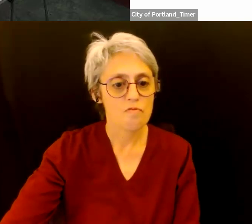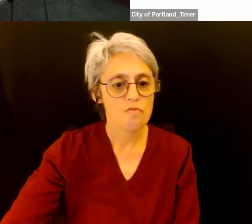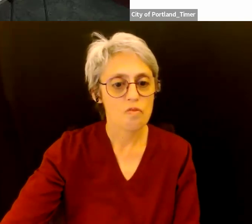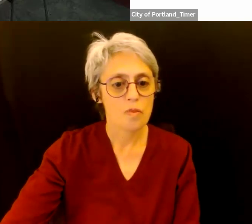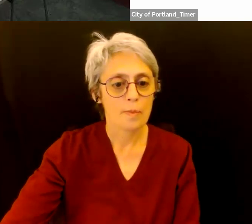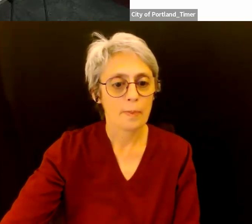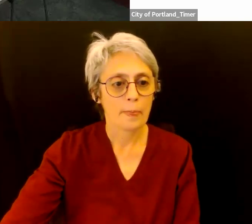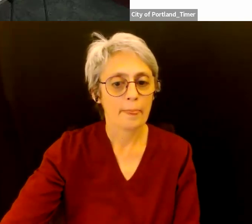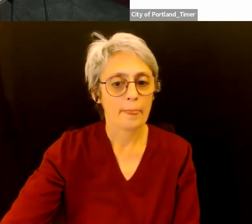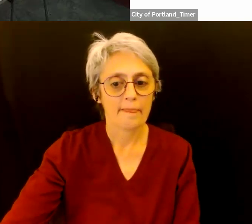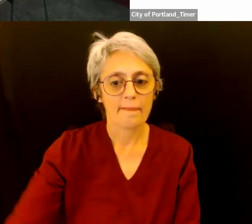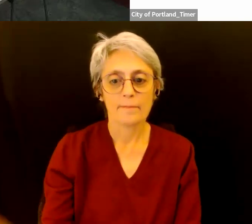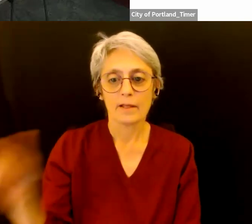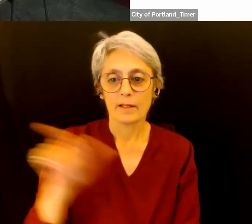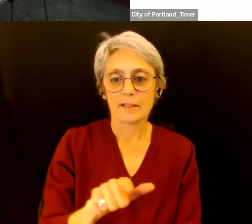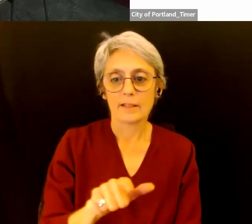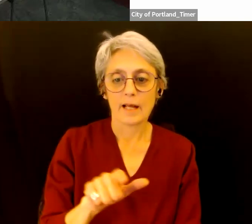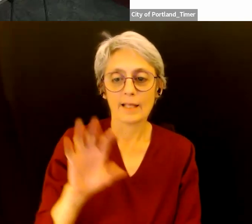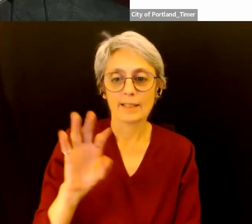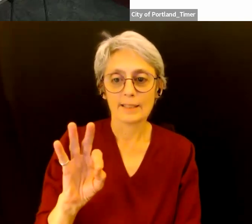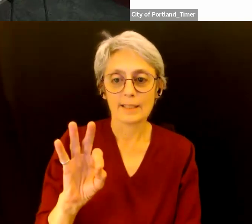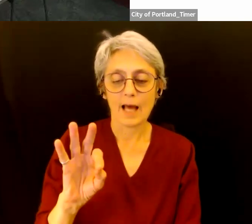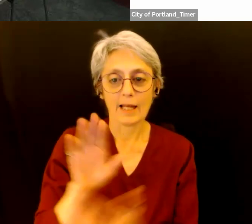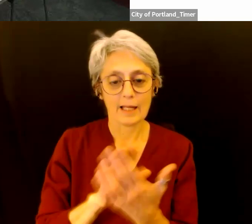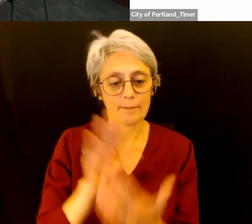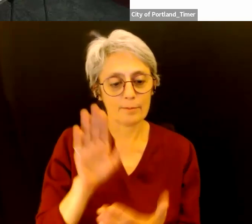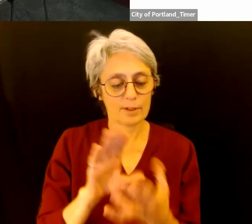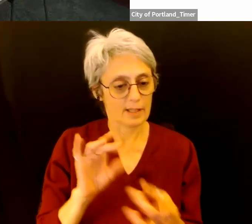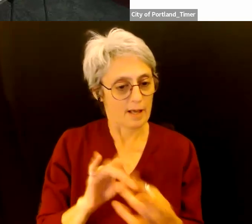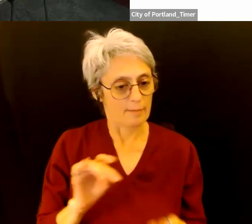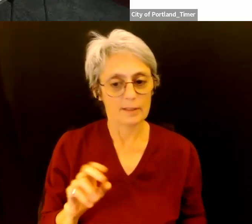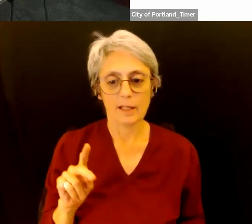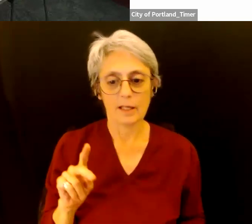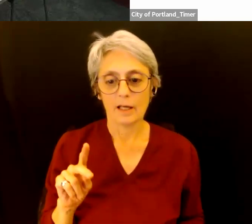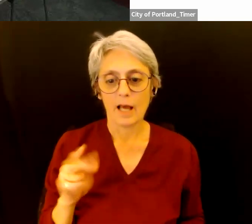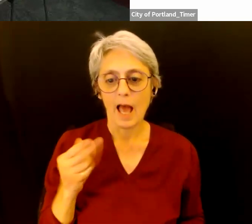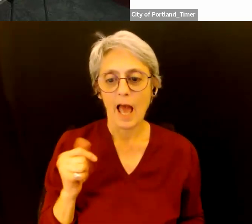And now we'll take our next nine in-person comments. Hattie Gray, Jean Gray.